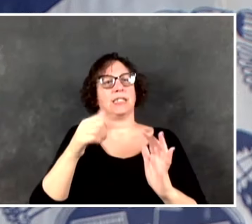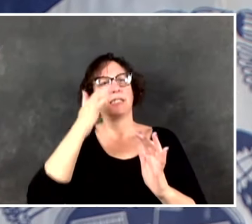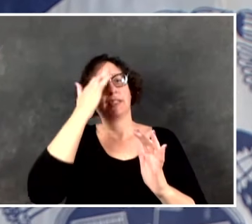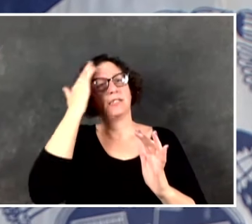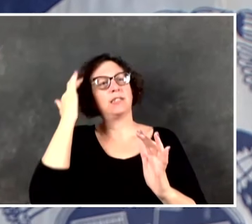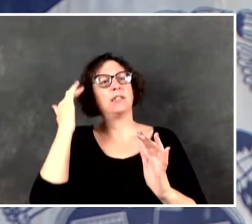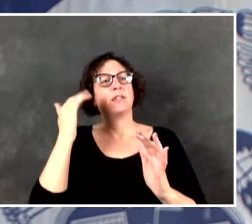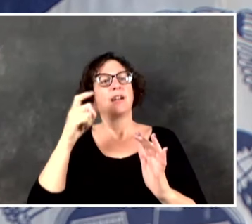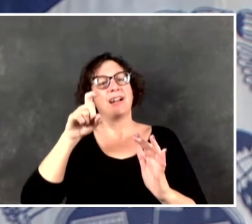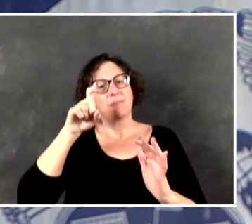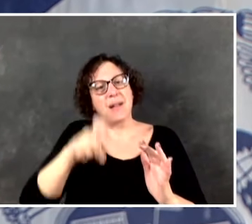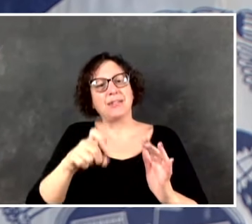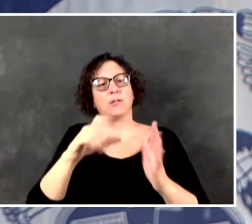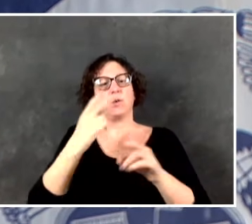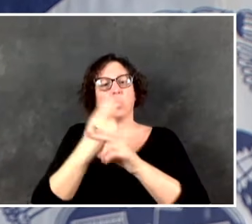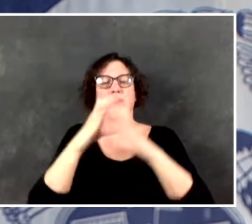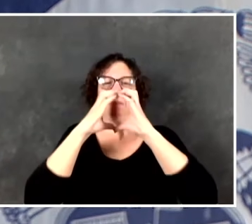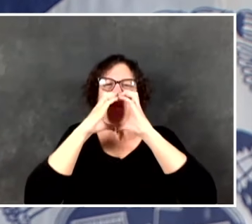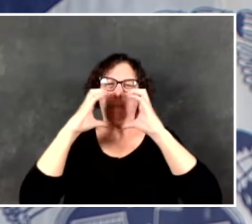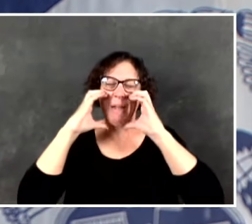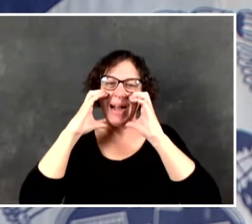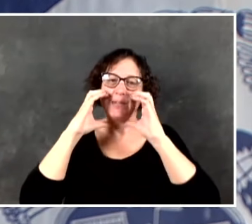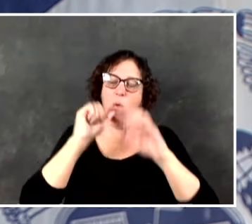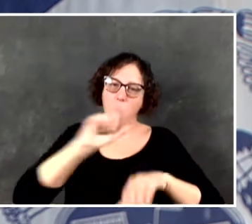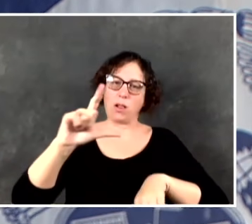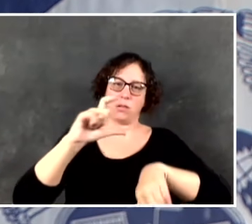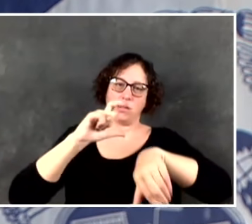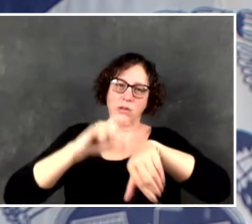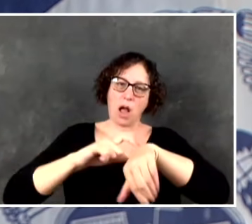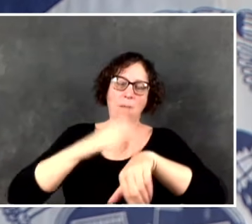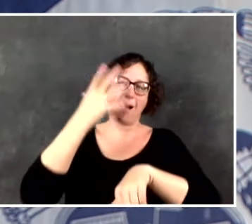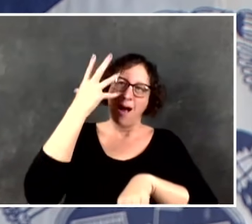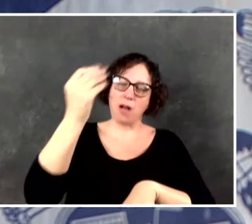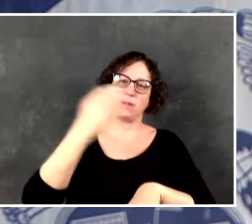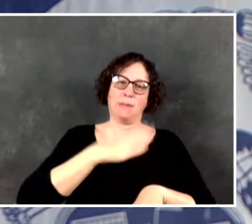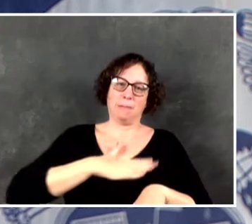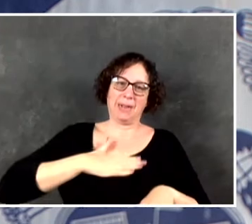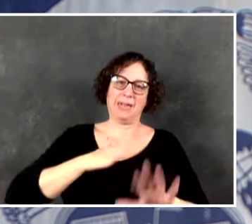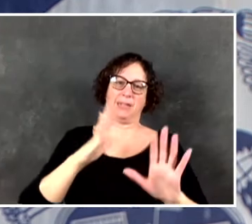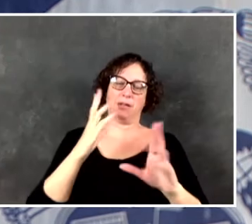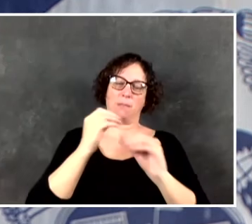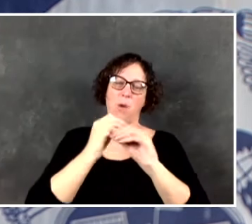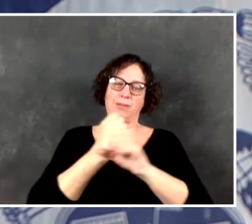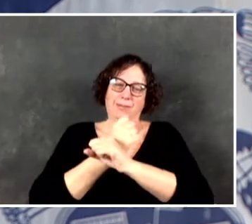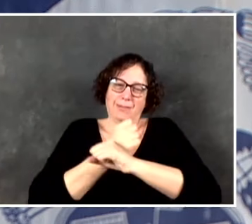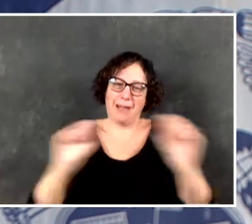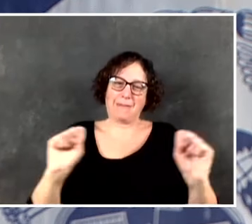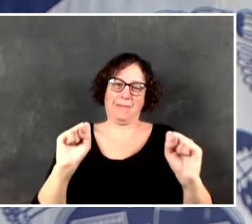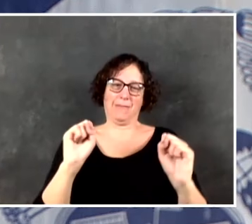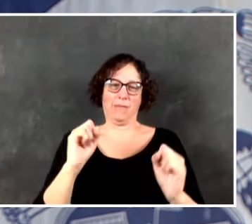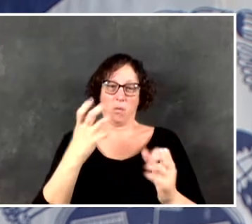EMPHASIS TO ALL NEW YORKERS TAKING SERIOUSLY THE FACE COVERINGS. THEY HELP.